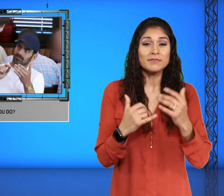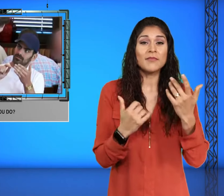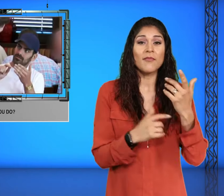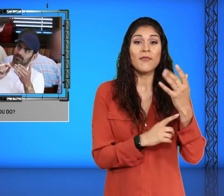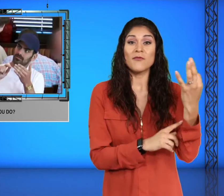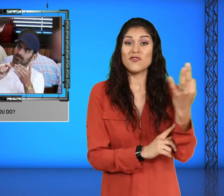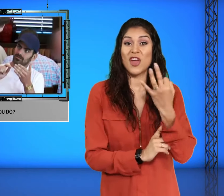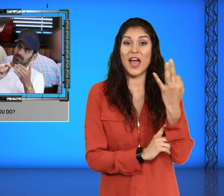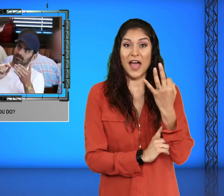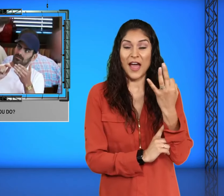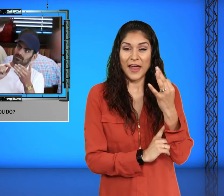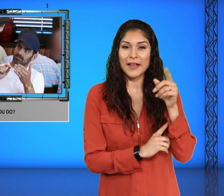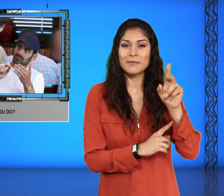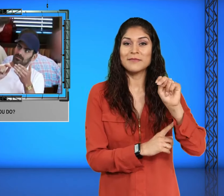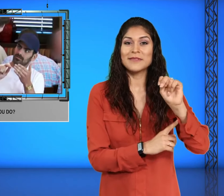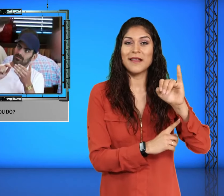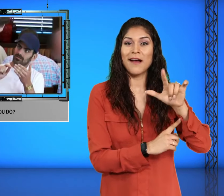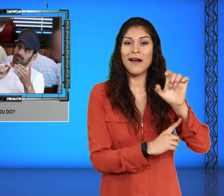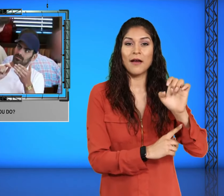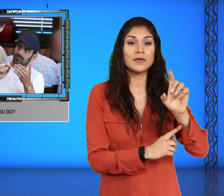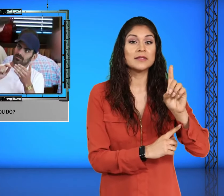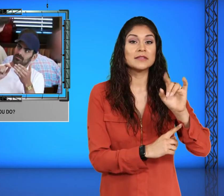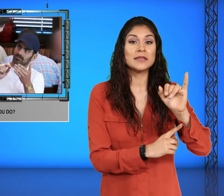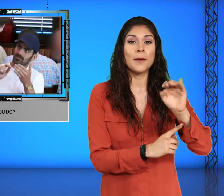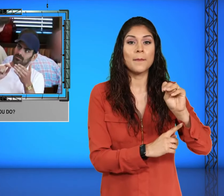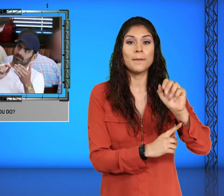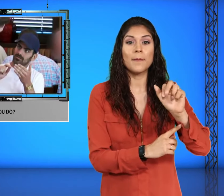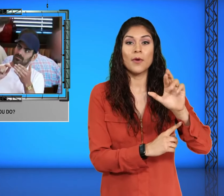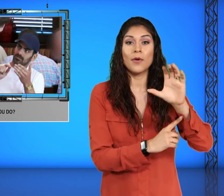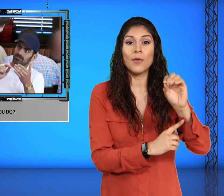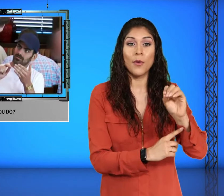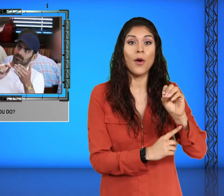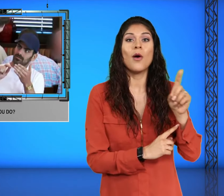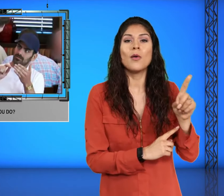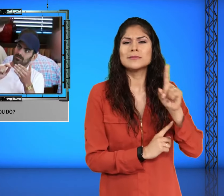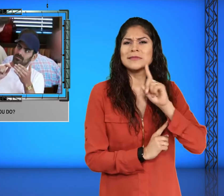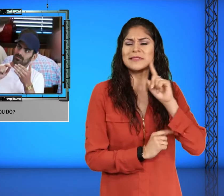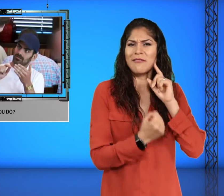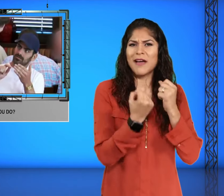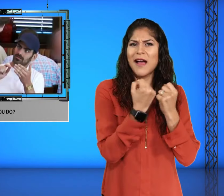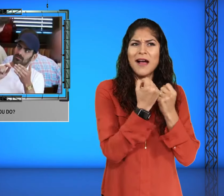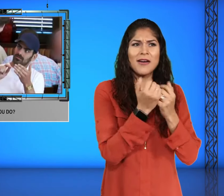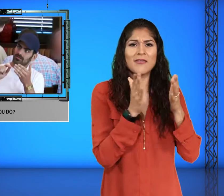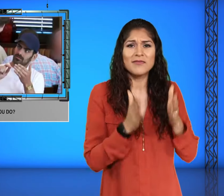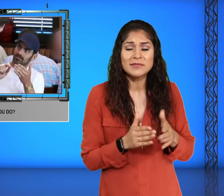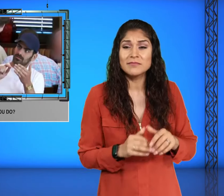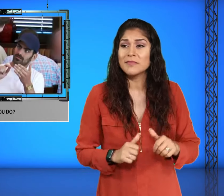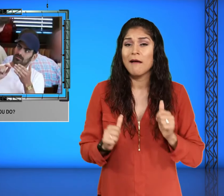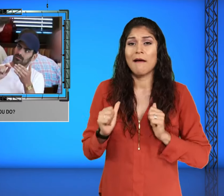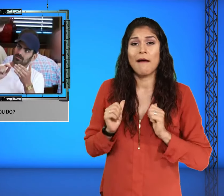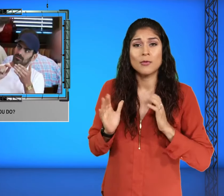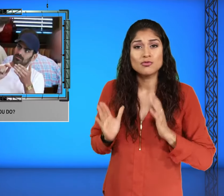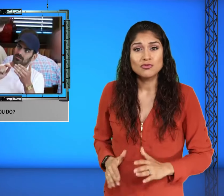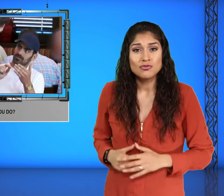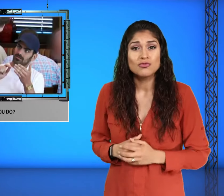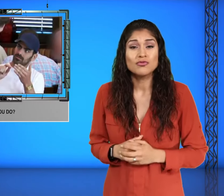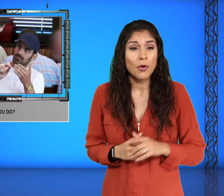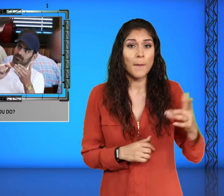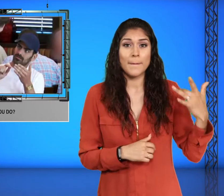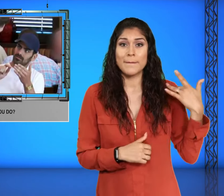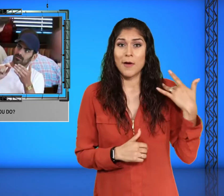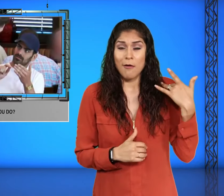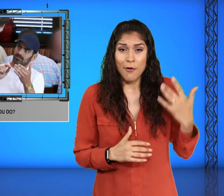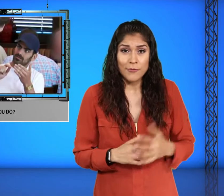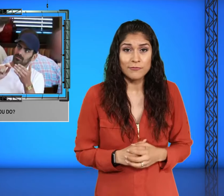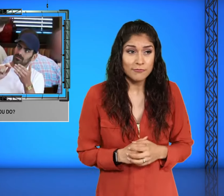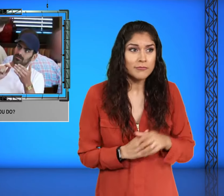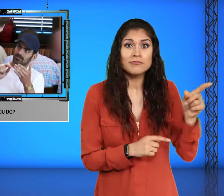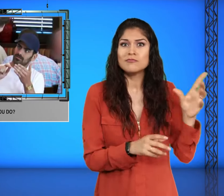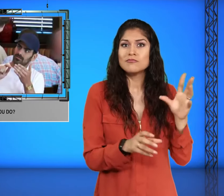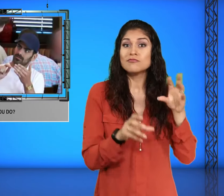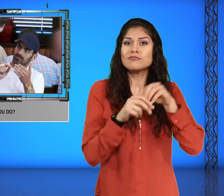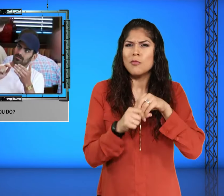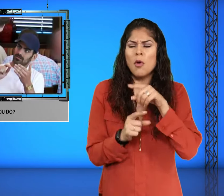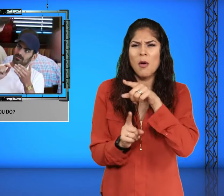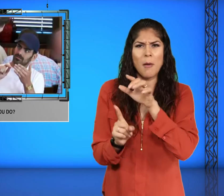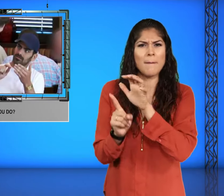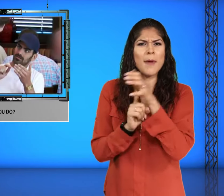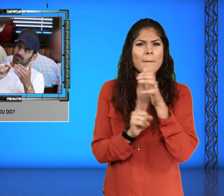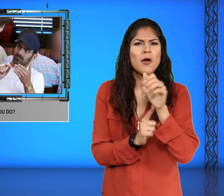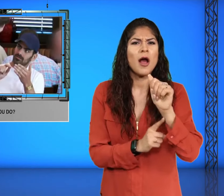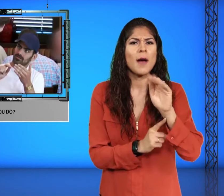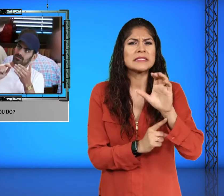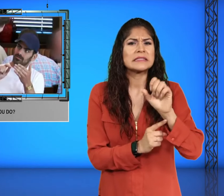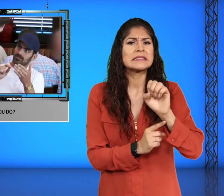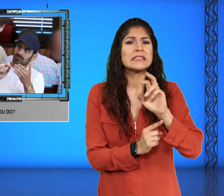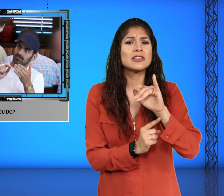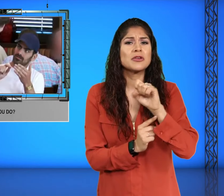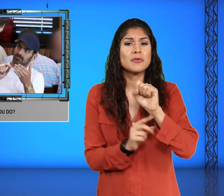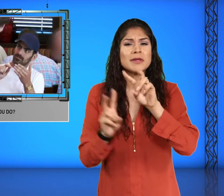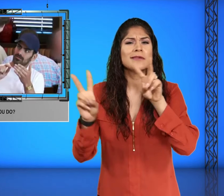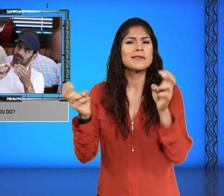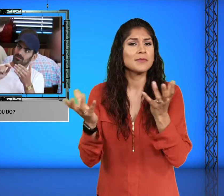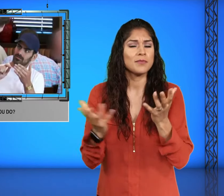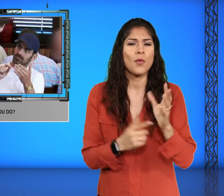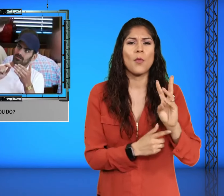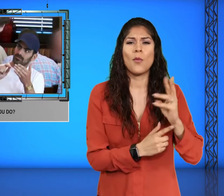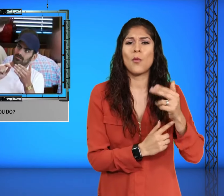On Friday Deaf activist, actor and model Nyle DiMarco appeared on the popular ABC series